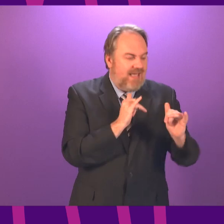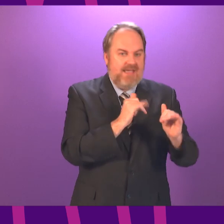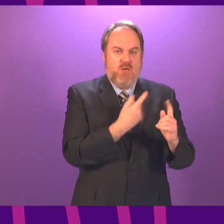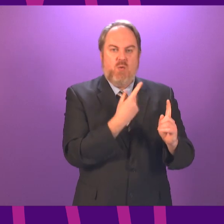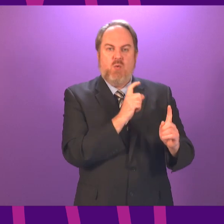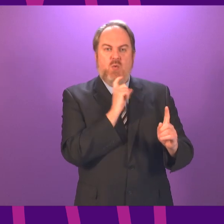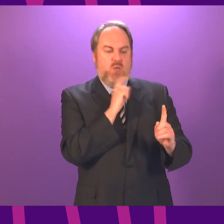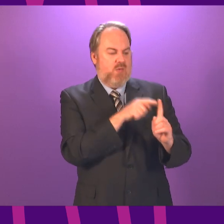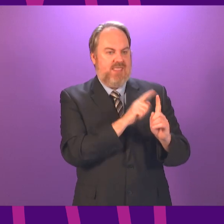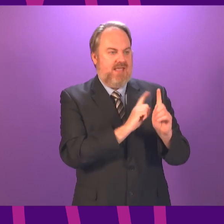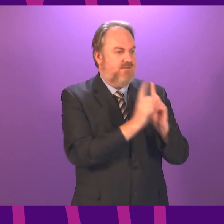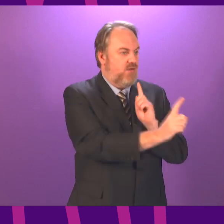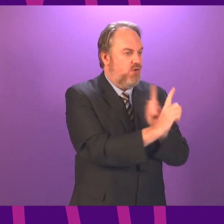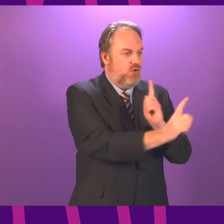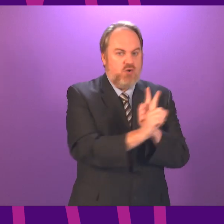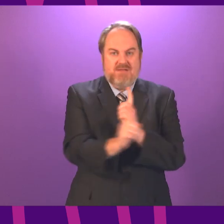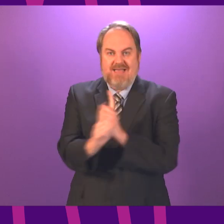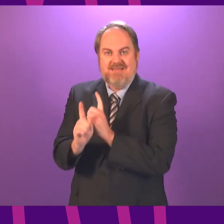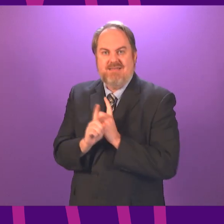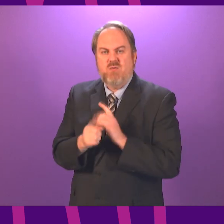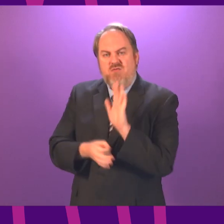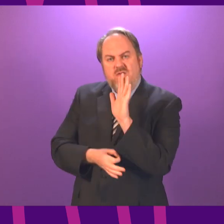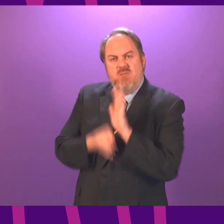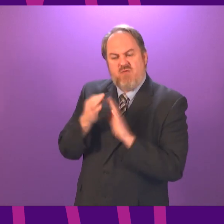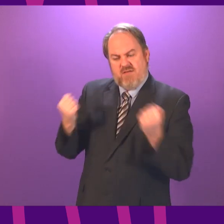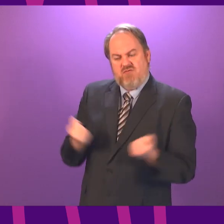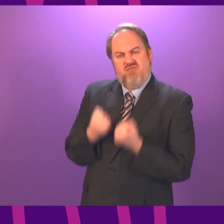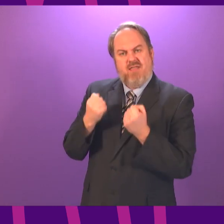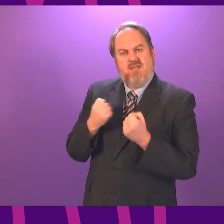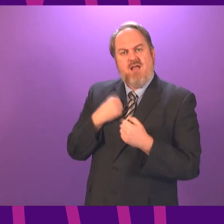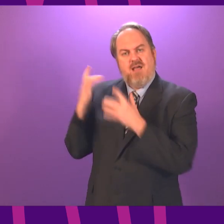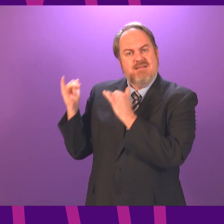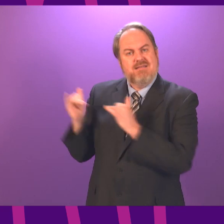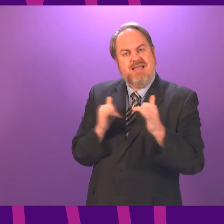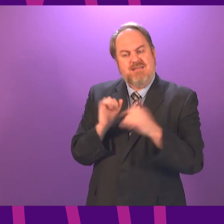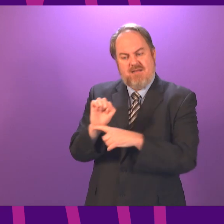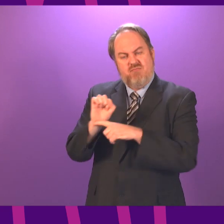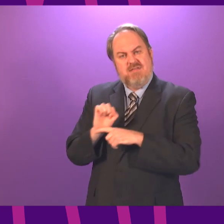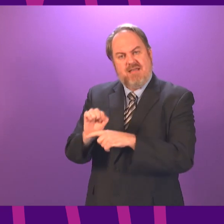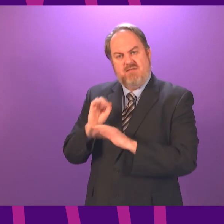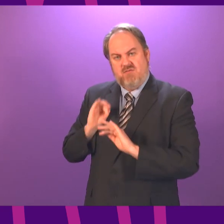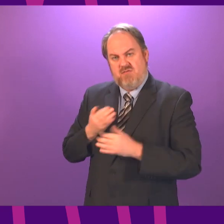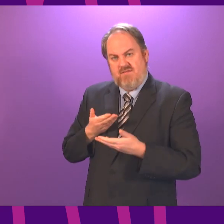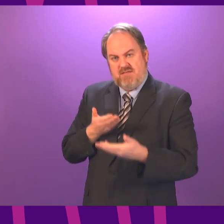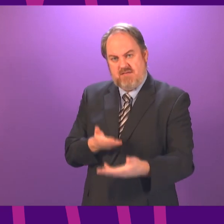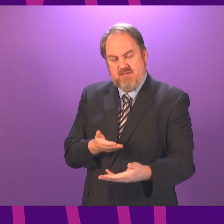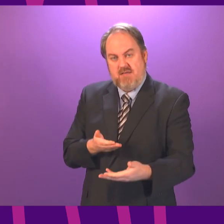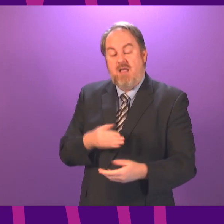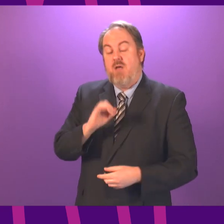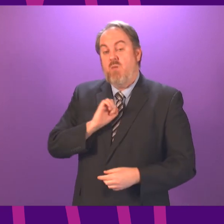will be broken. That is a further strengthening of test and protect. As I confirmed yesterday, next week we will publish a revised strategic framework that